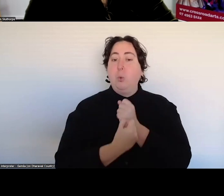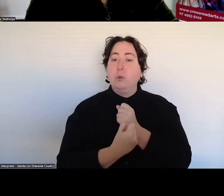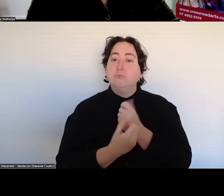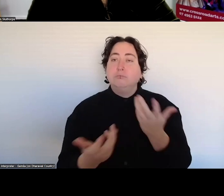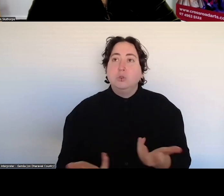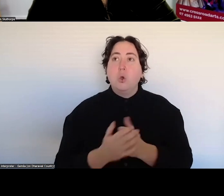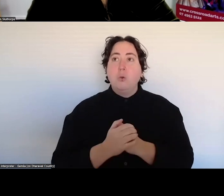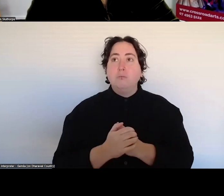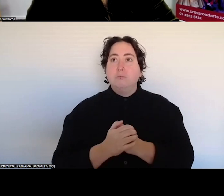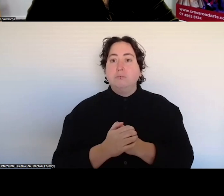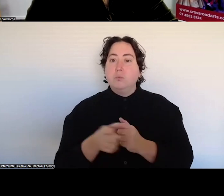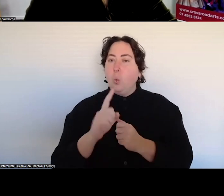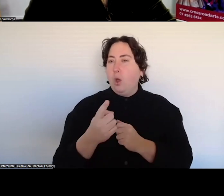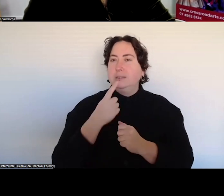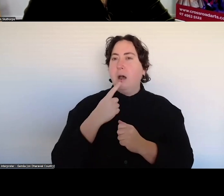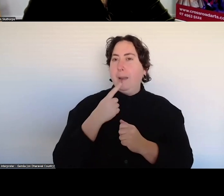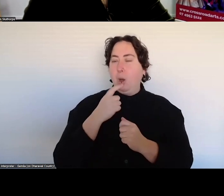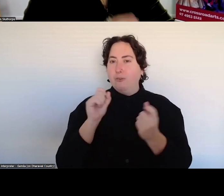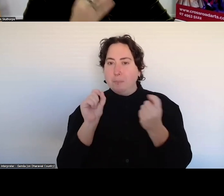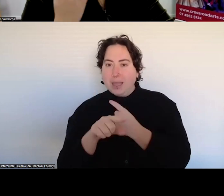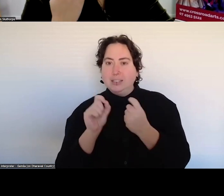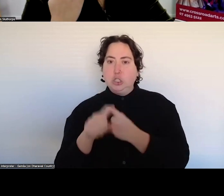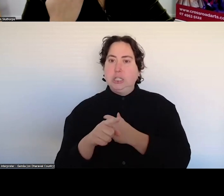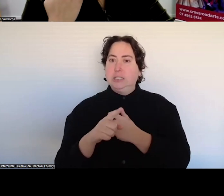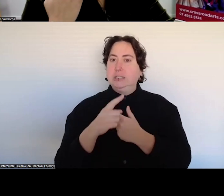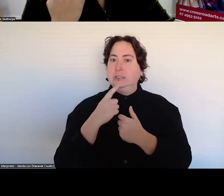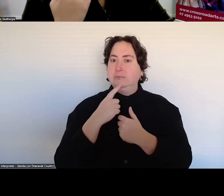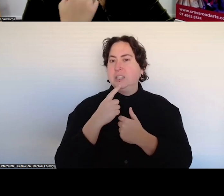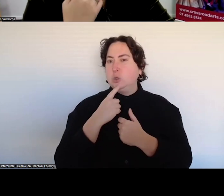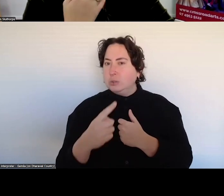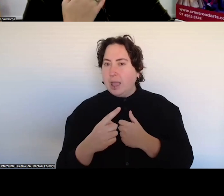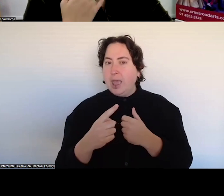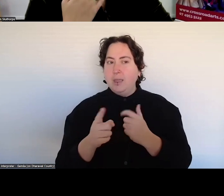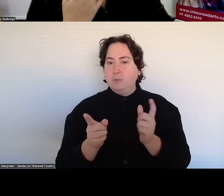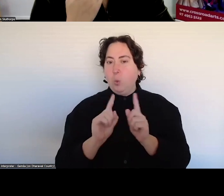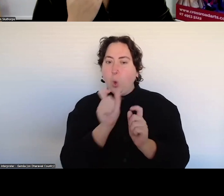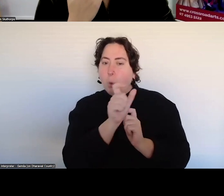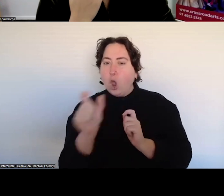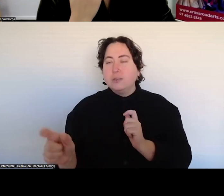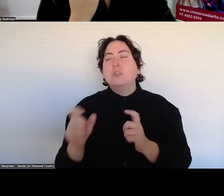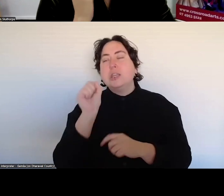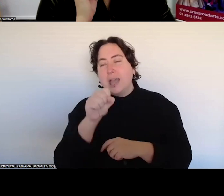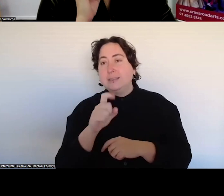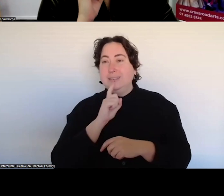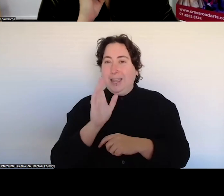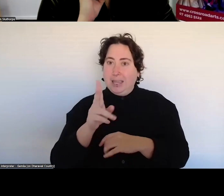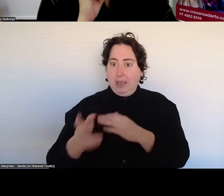did you use in your campaign and what resonated? We know reinforcing the deadline and the doubling